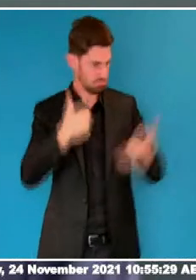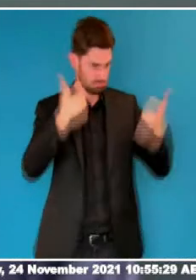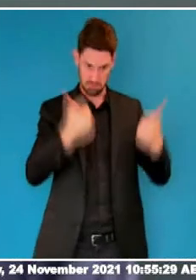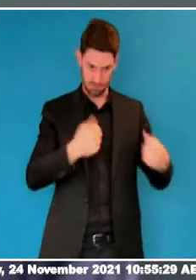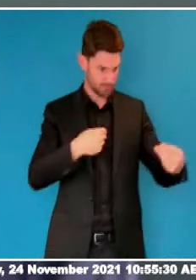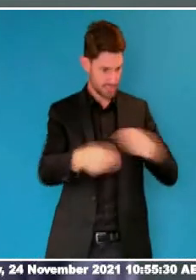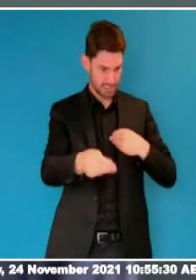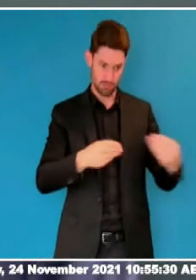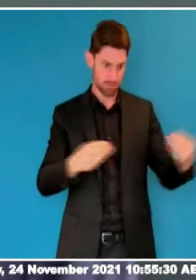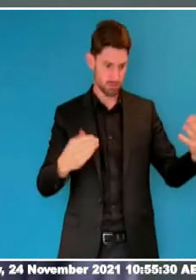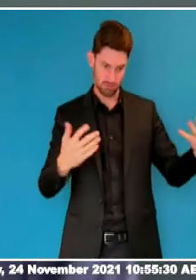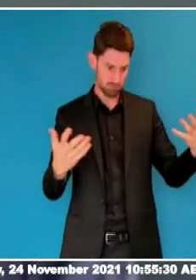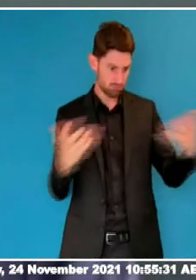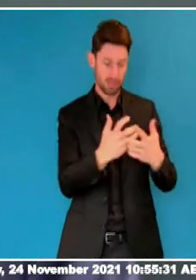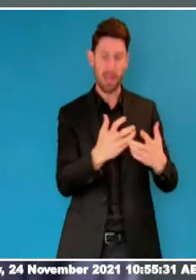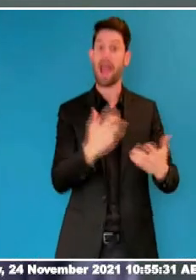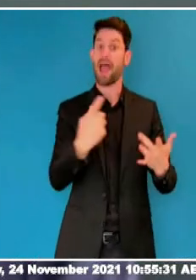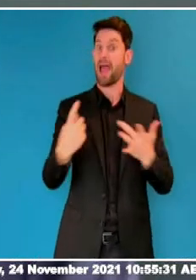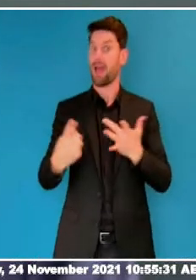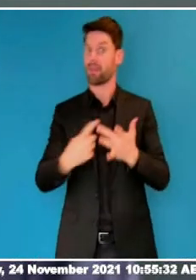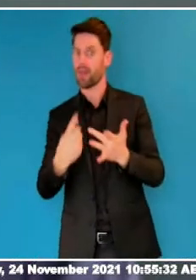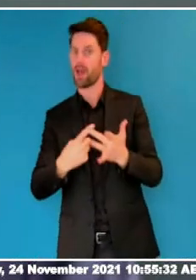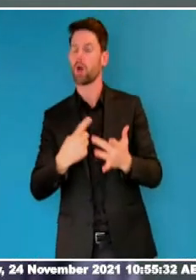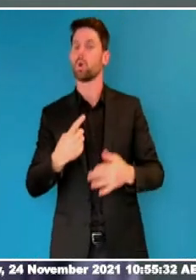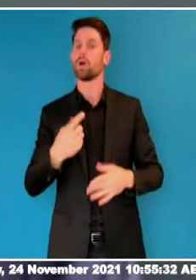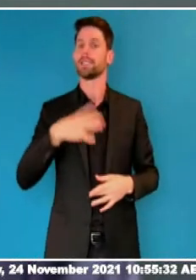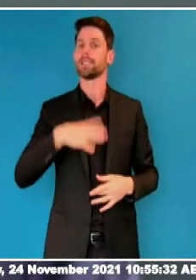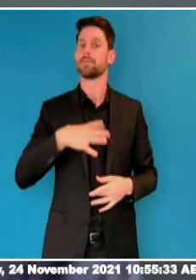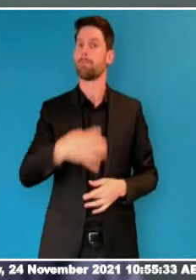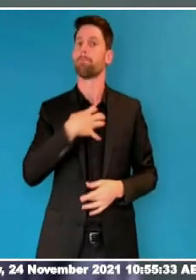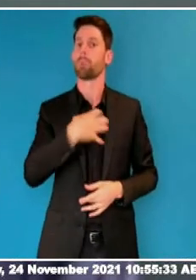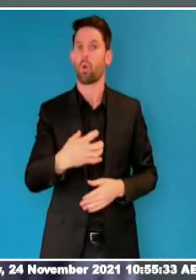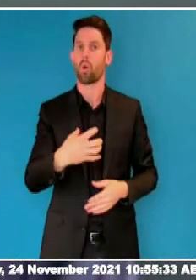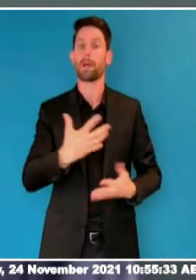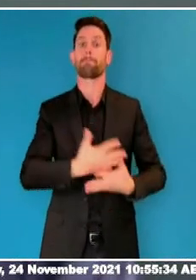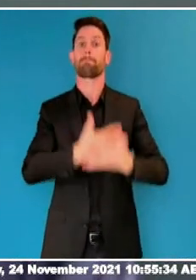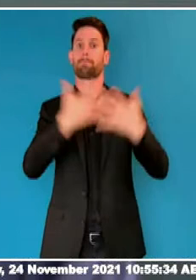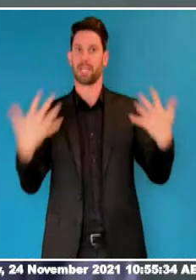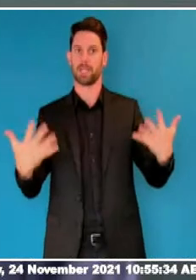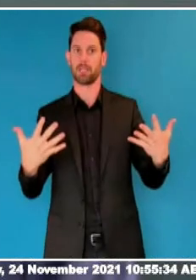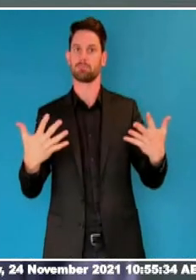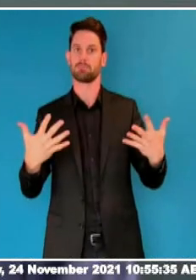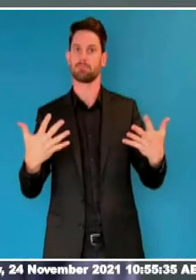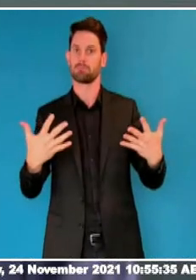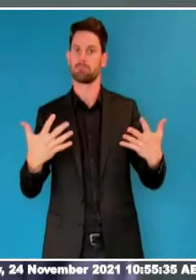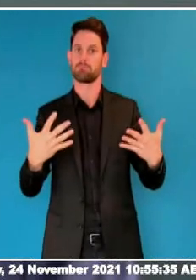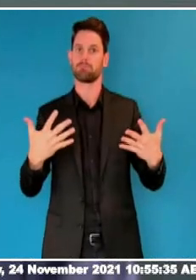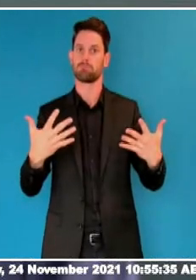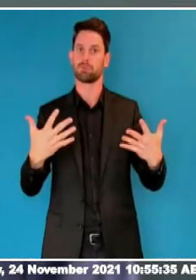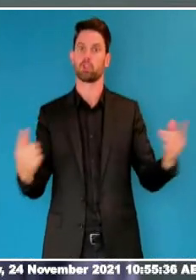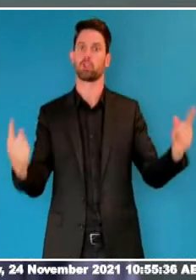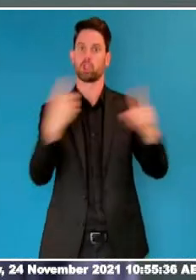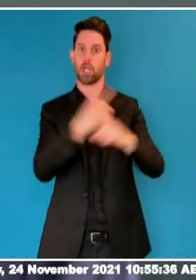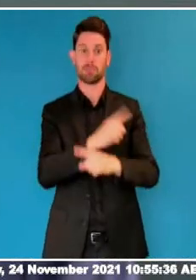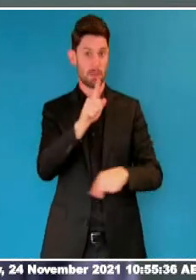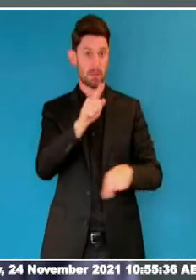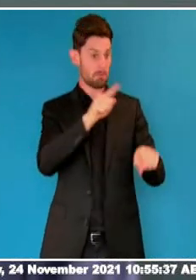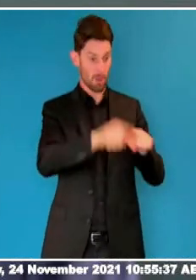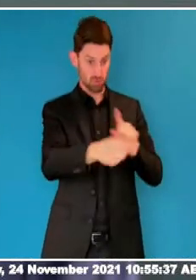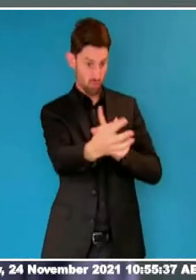Some require more substantial adjustments but in many cases they could be easily accommodated, and in fact they are.